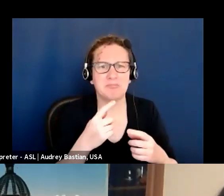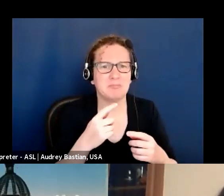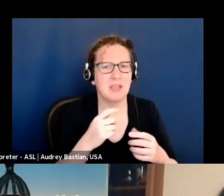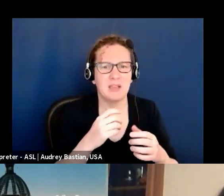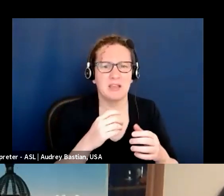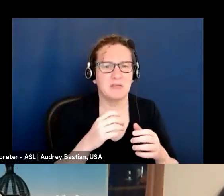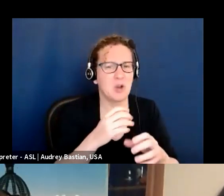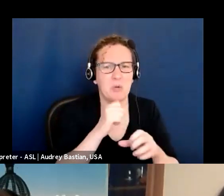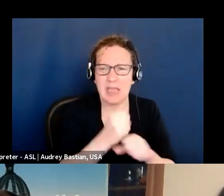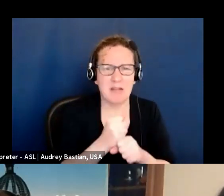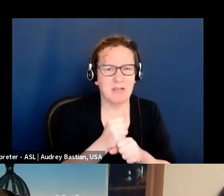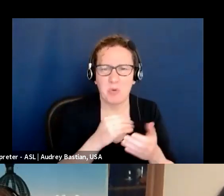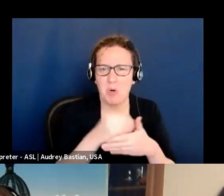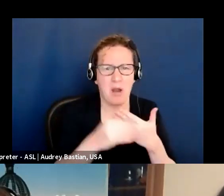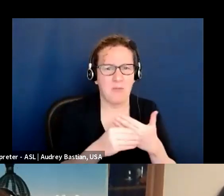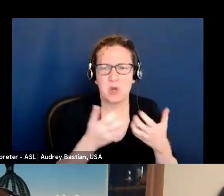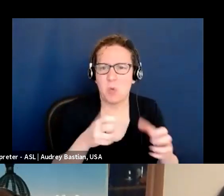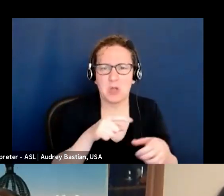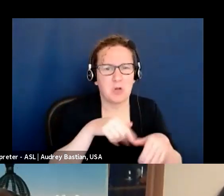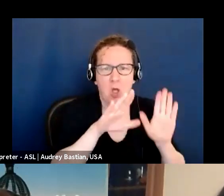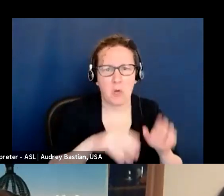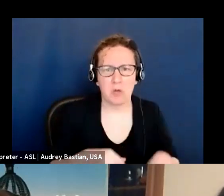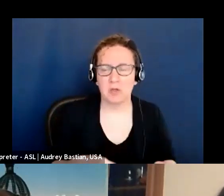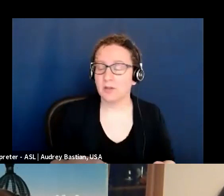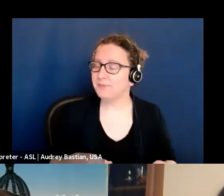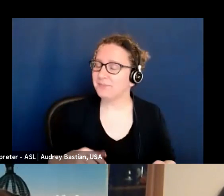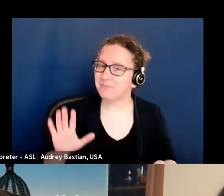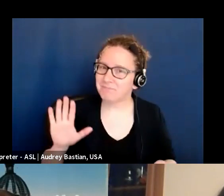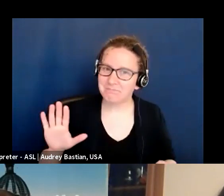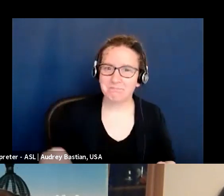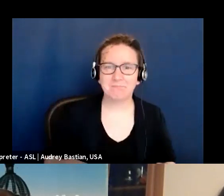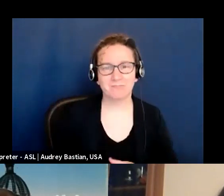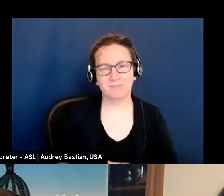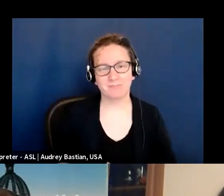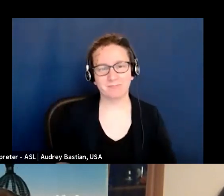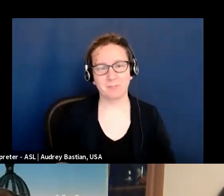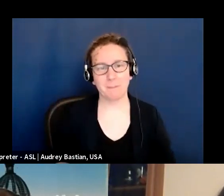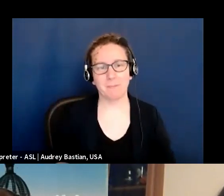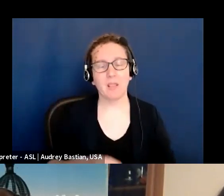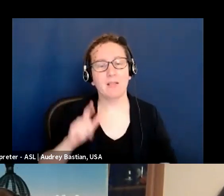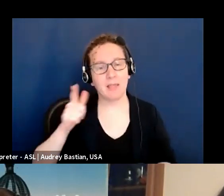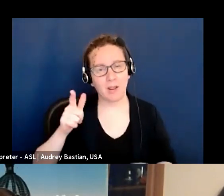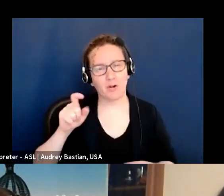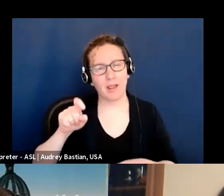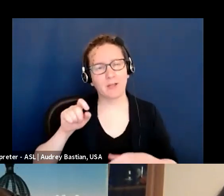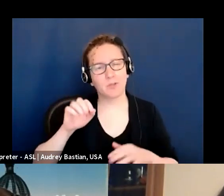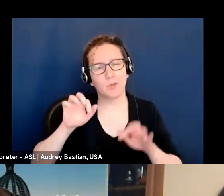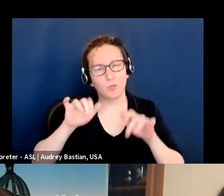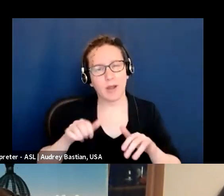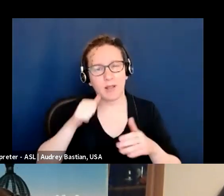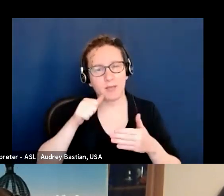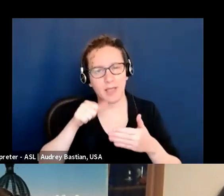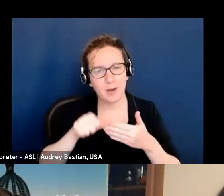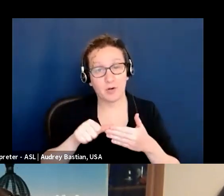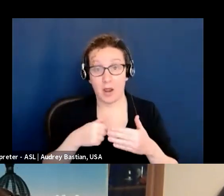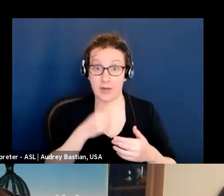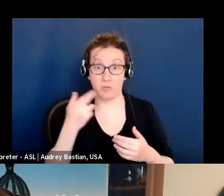to go. And later they had to write some letter. And I didn't realize this until like way later.